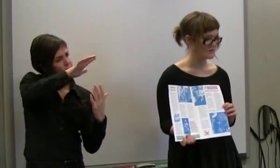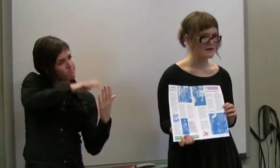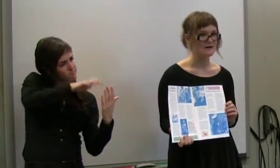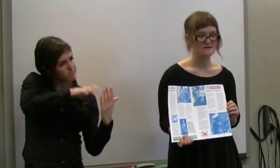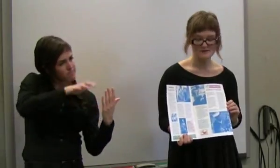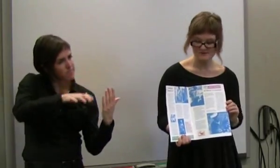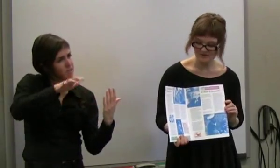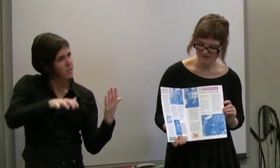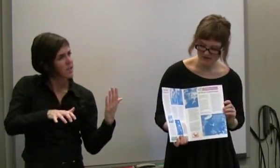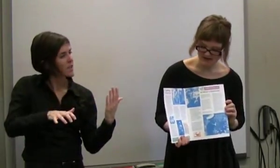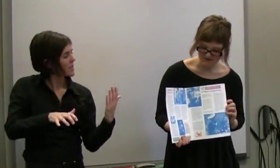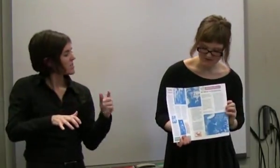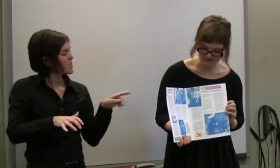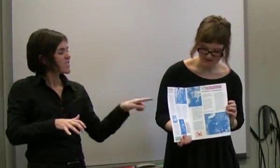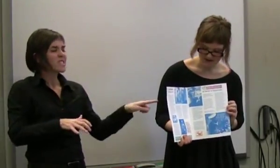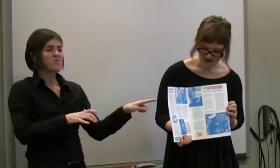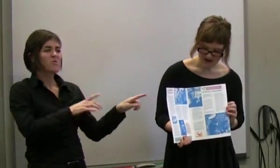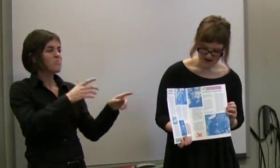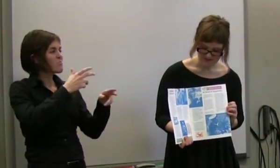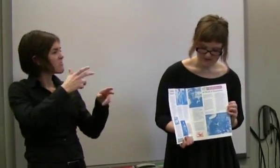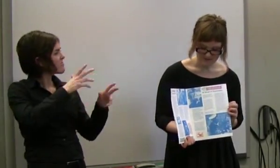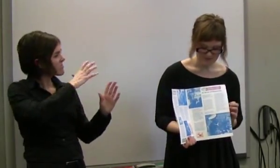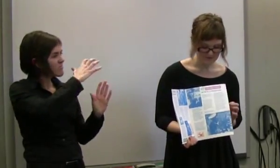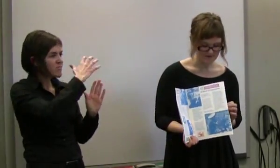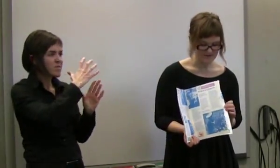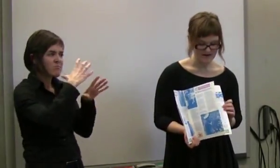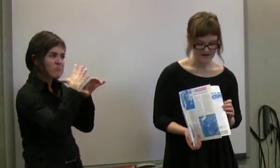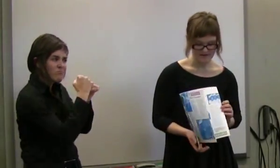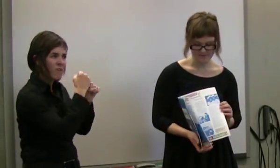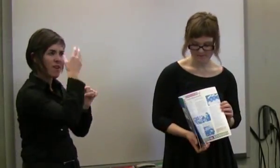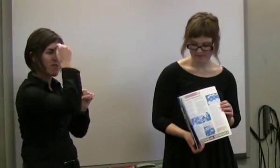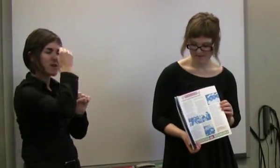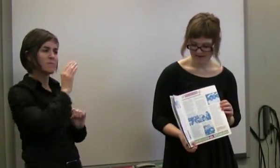the countries.